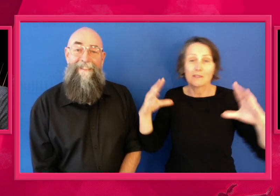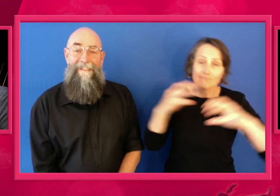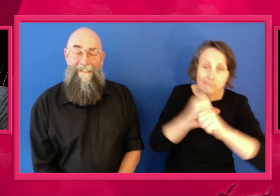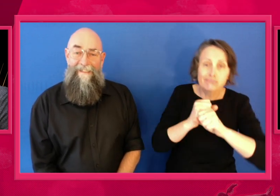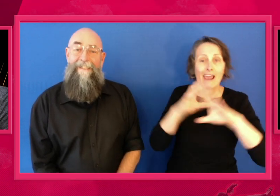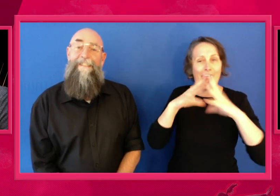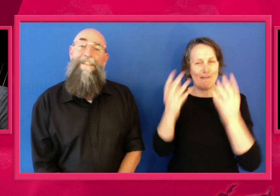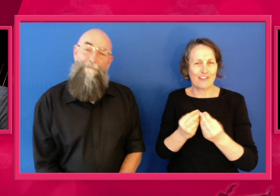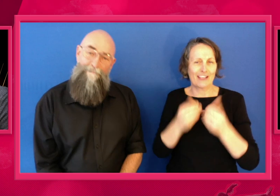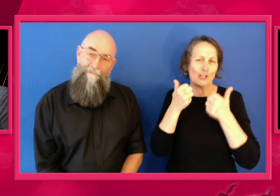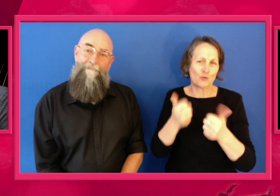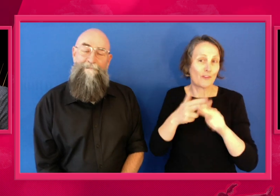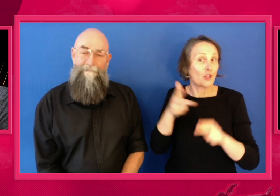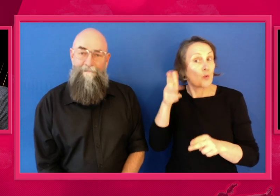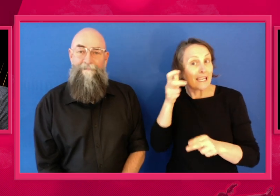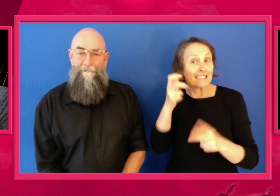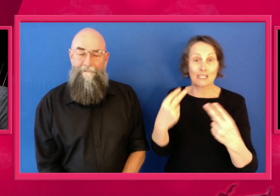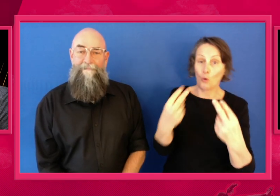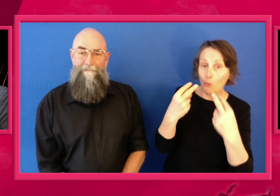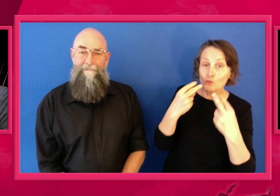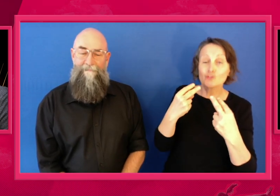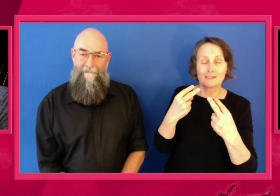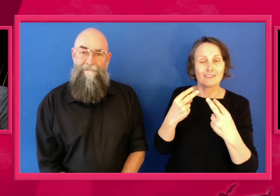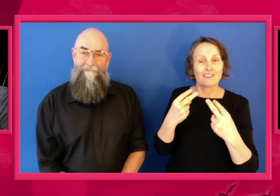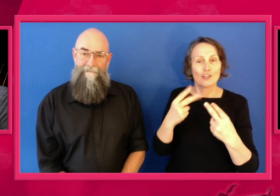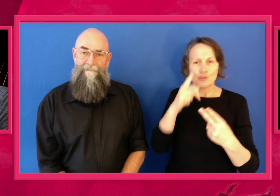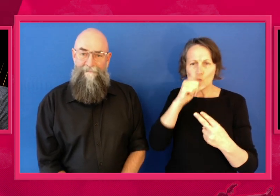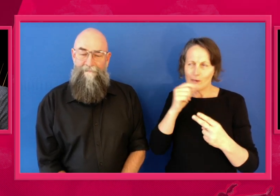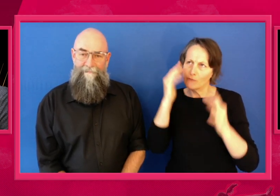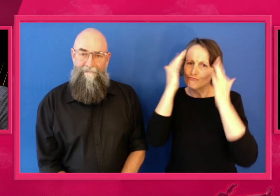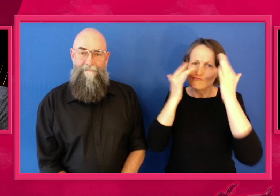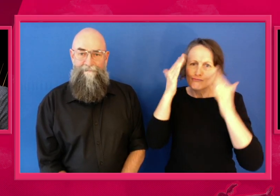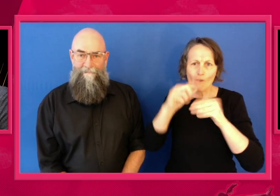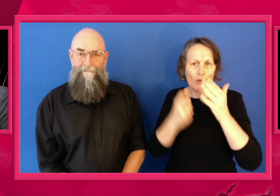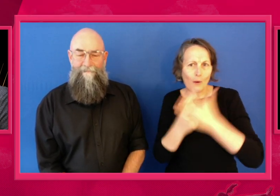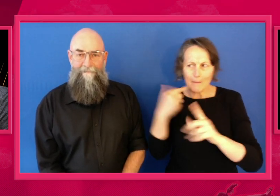so much of us that you are listening to us and joining us to review everything that we are seeing.